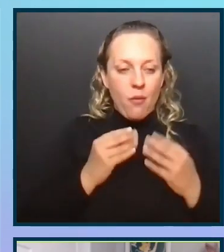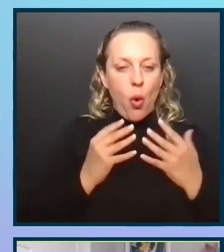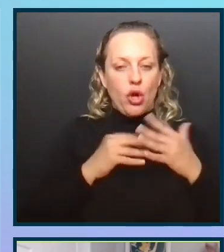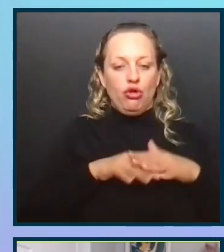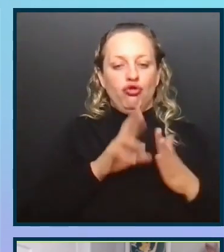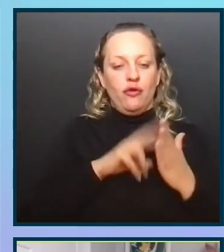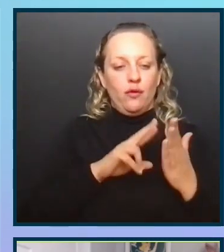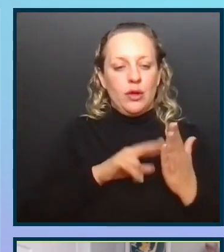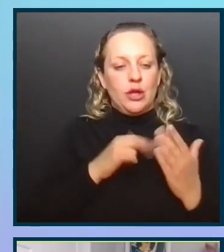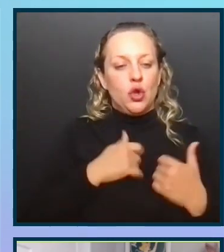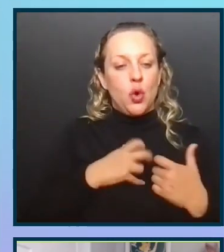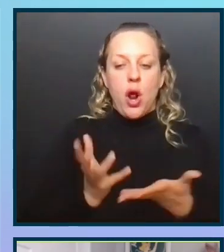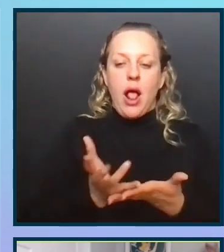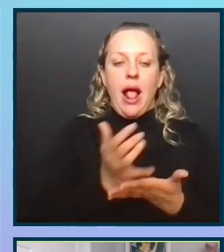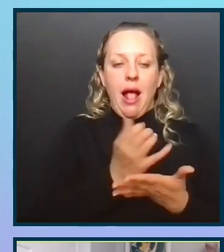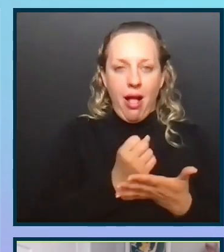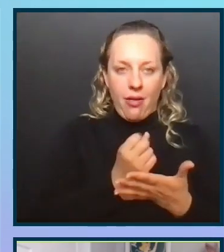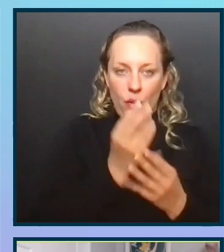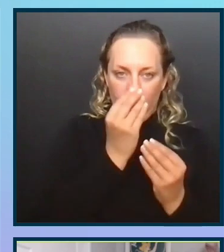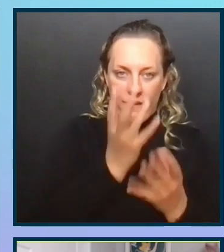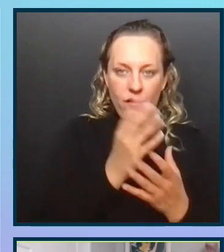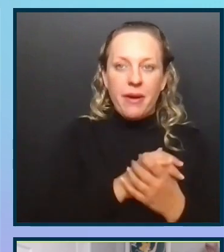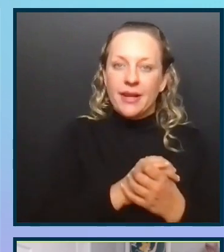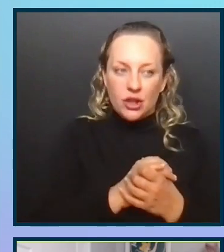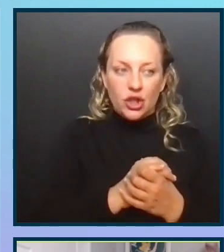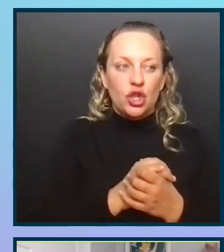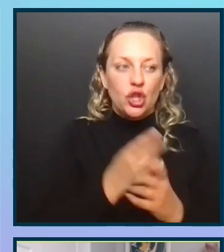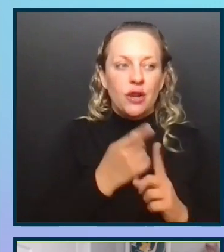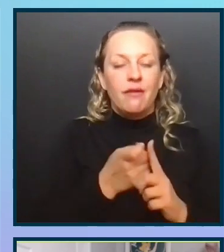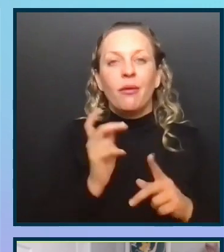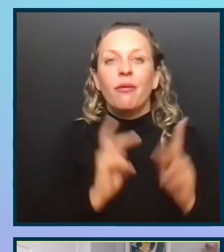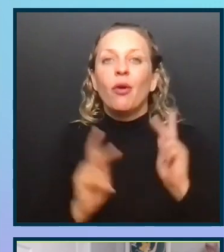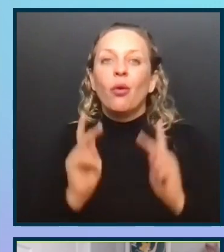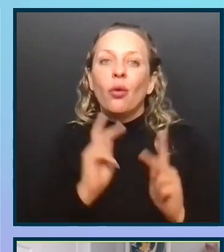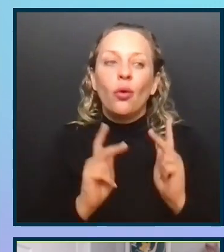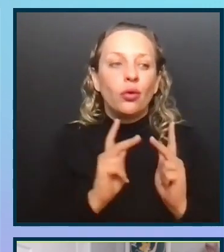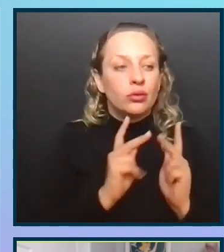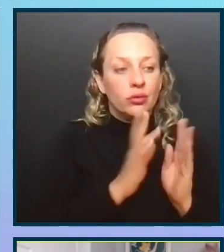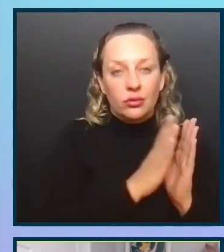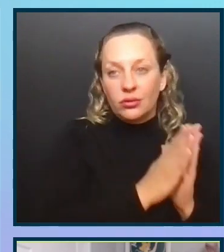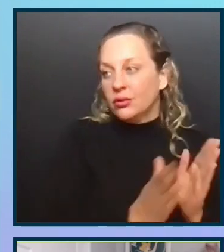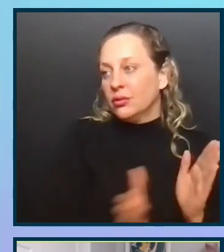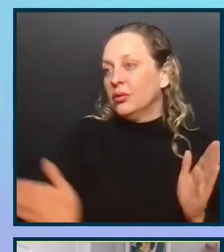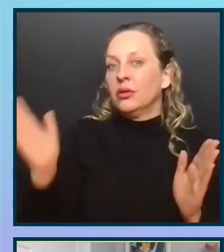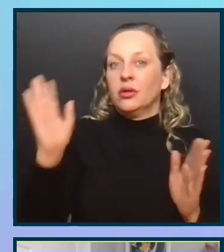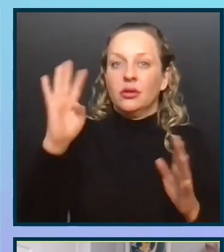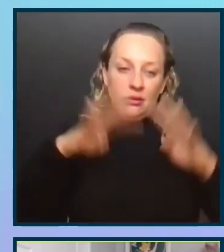So that we are gathering information from folks across a larger spectrum